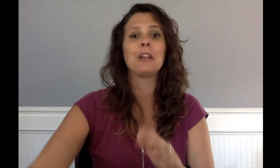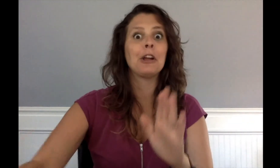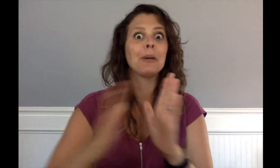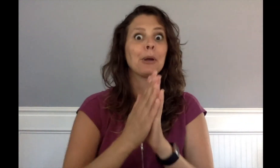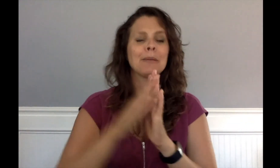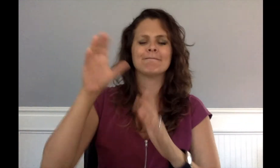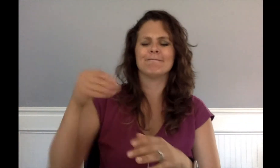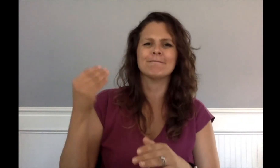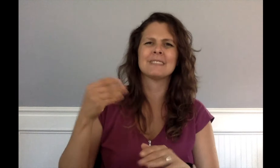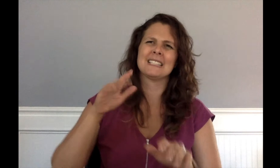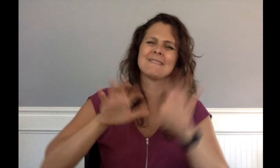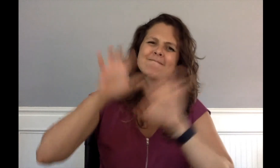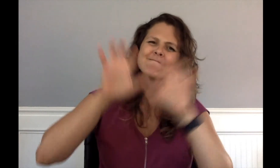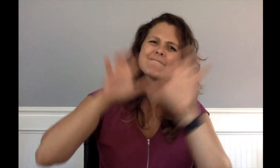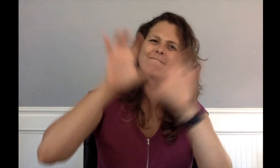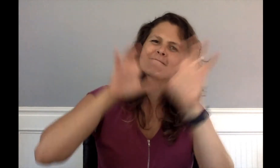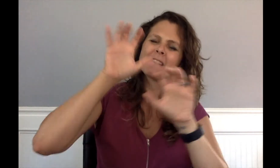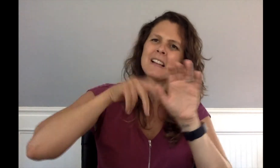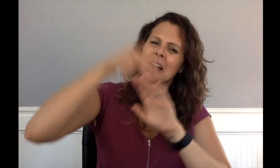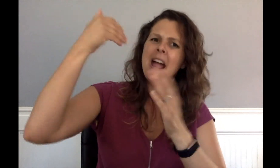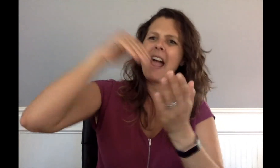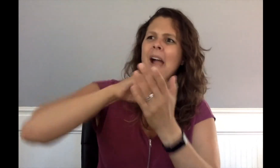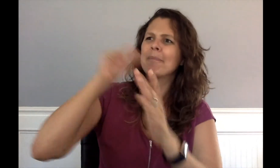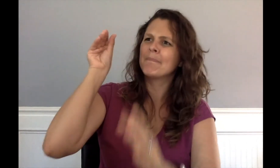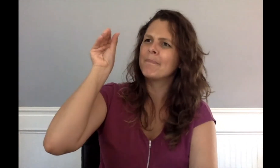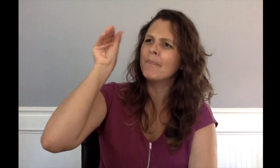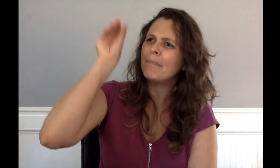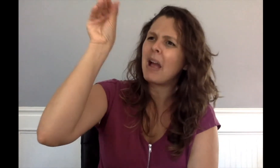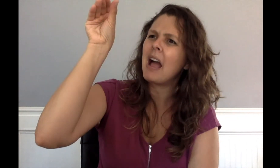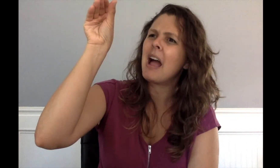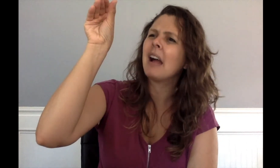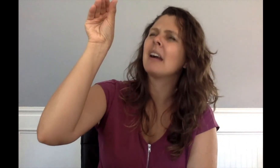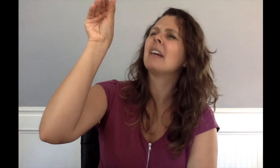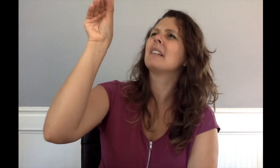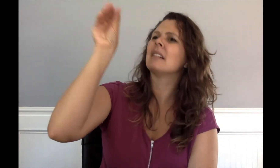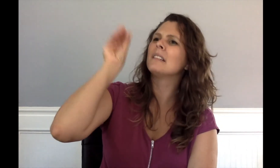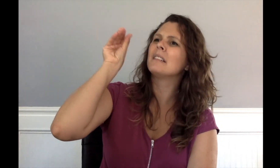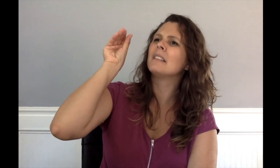the book back where she had found it.